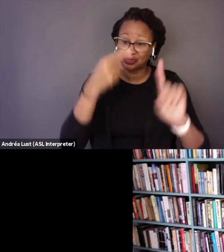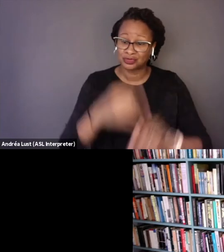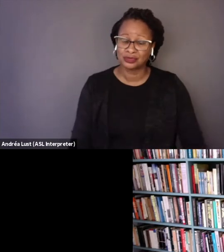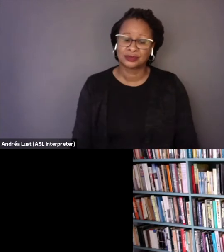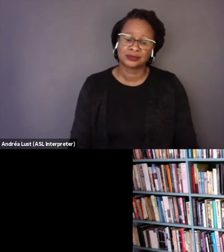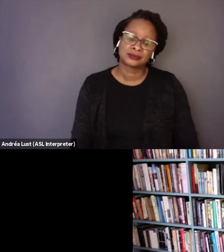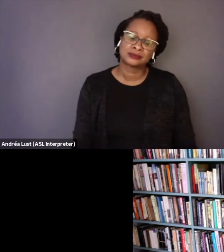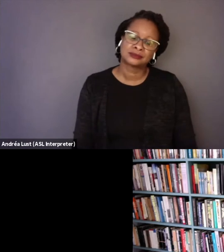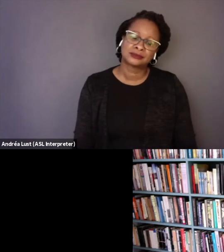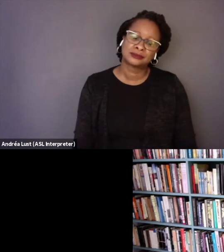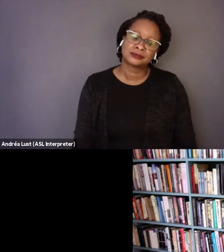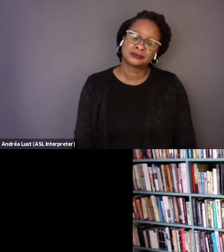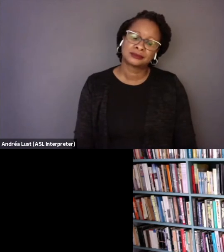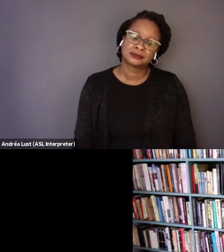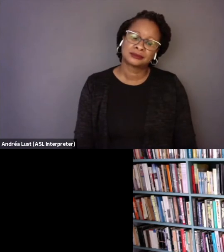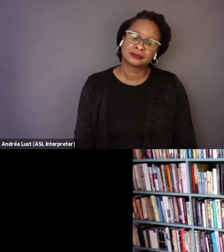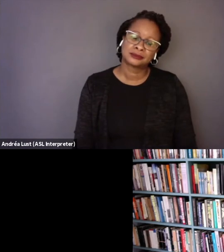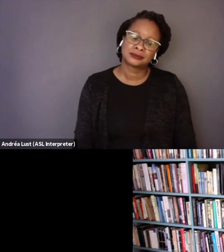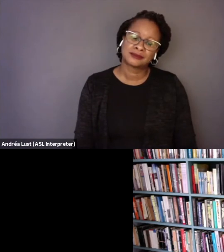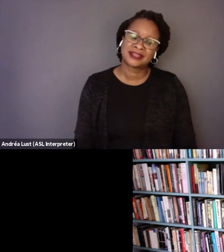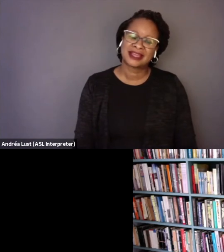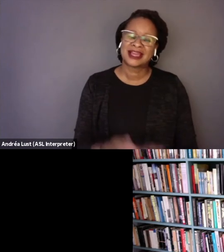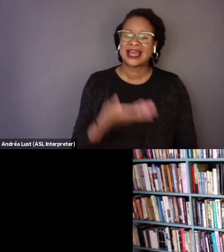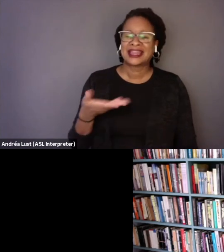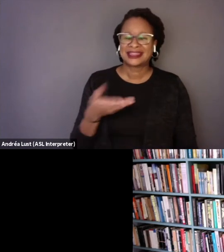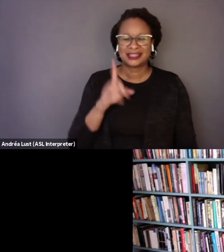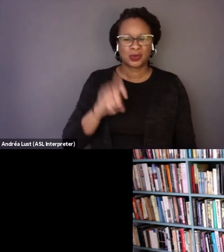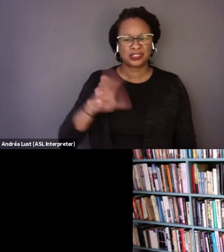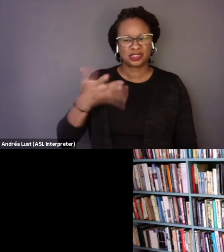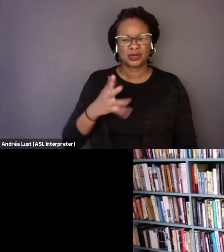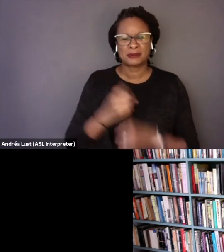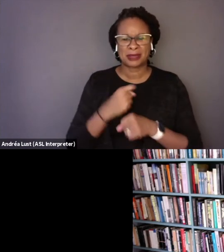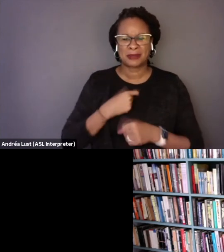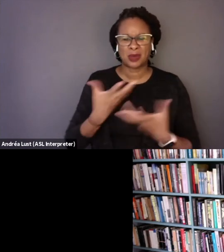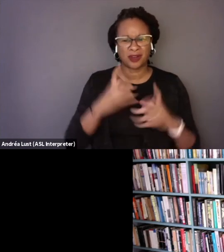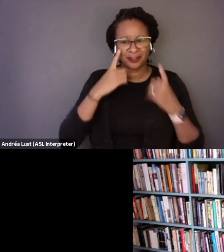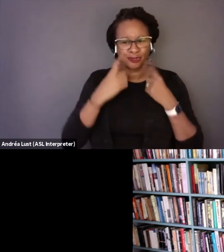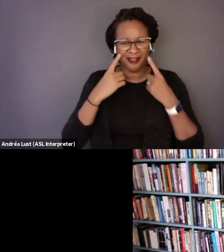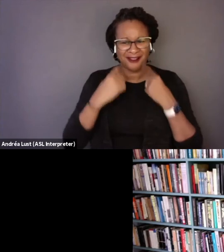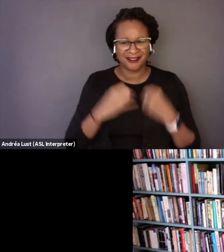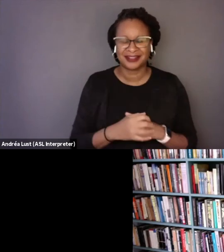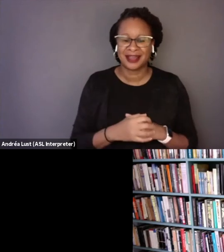Yeah, I mean, these questions sort of make me want to cry because- because yes, I think in 1992,